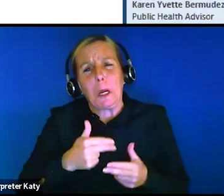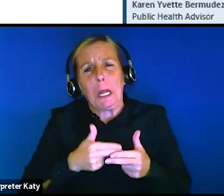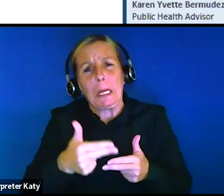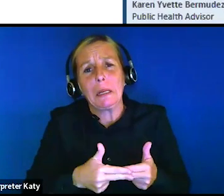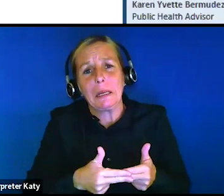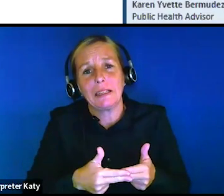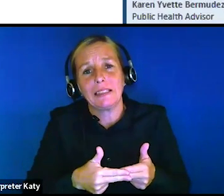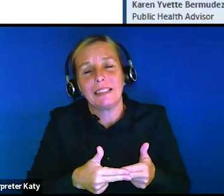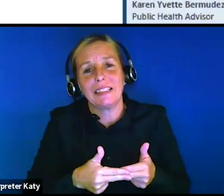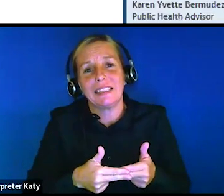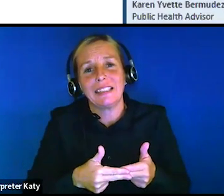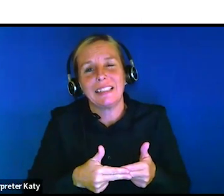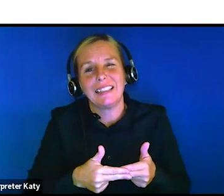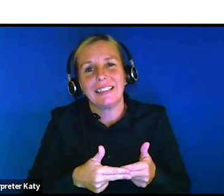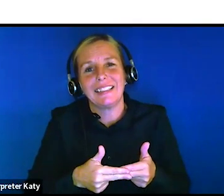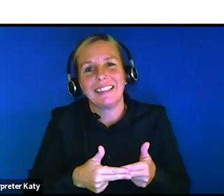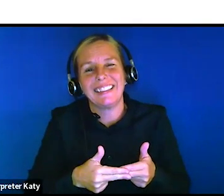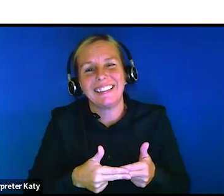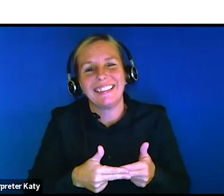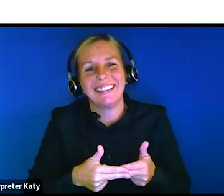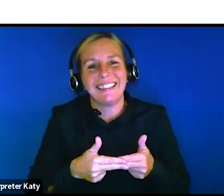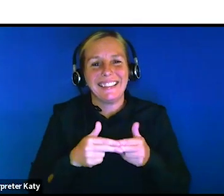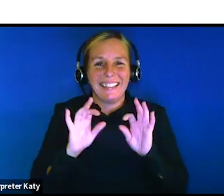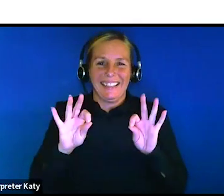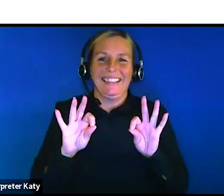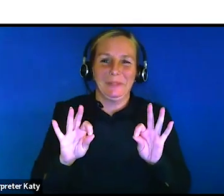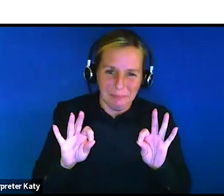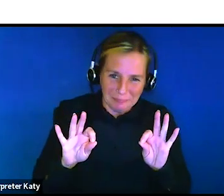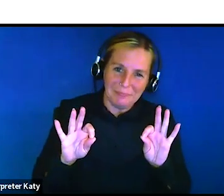I'm not doing that. Keep going. All right. So I want to start here.